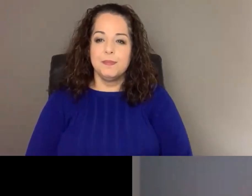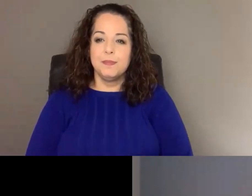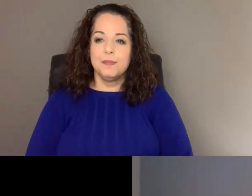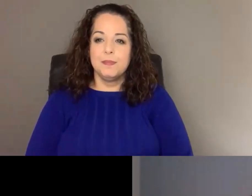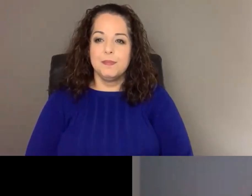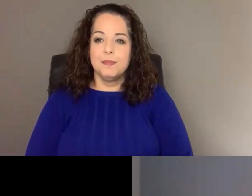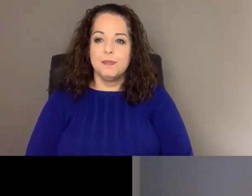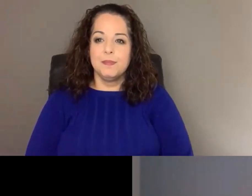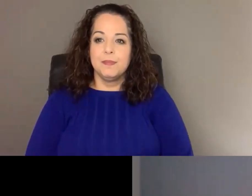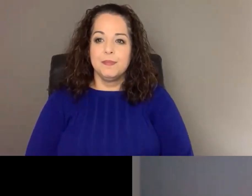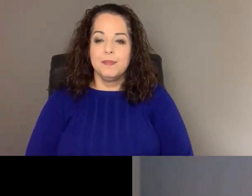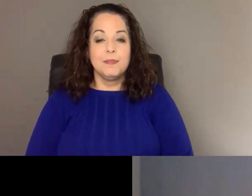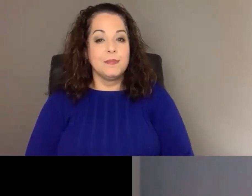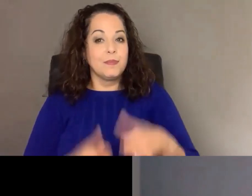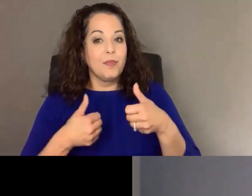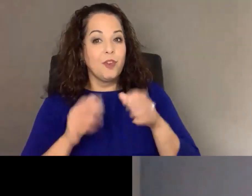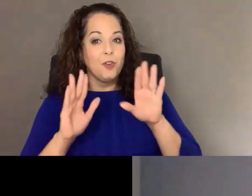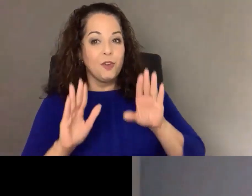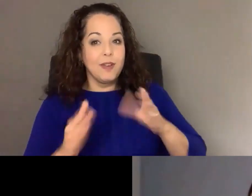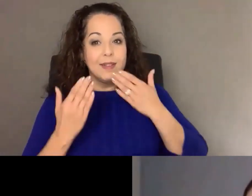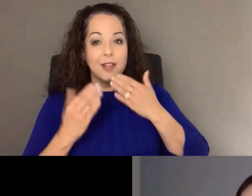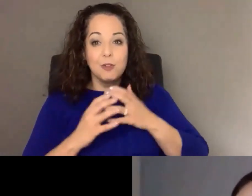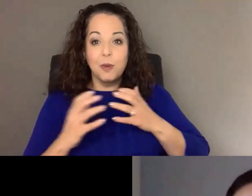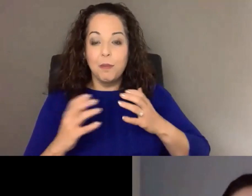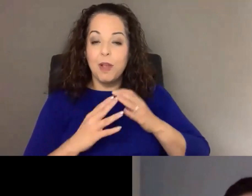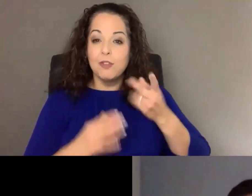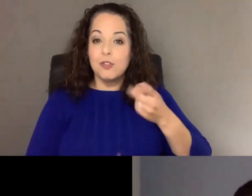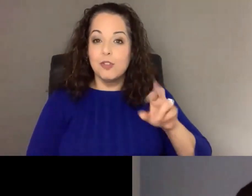Great. Thank you so much, Dr. Perepezco.